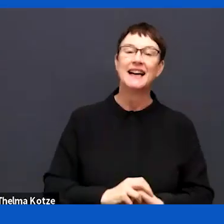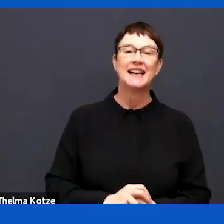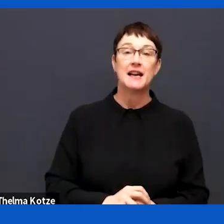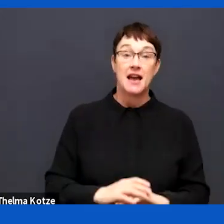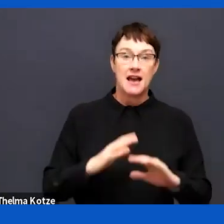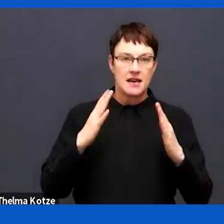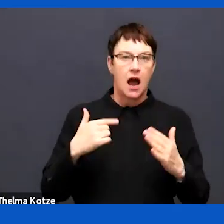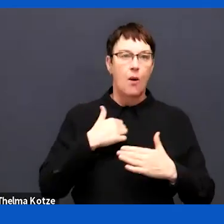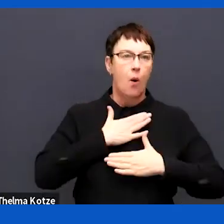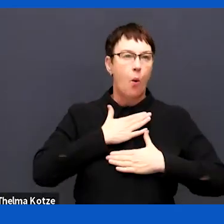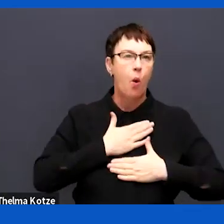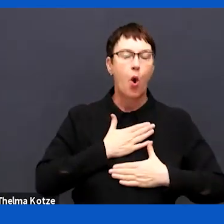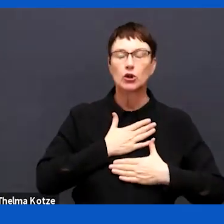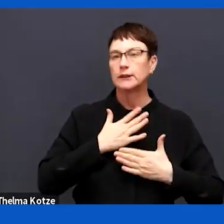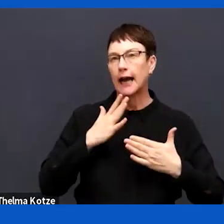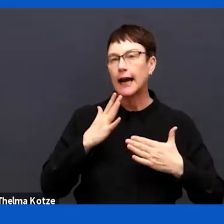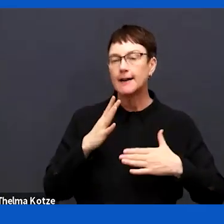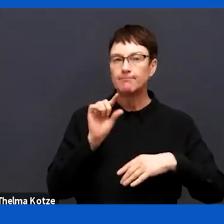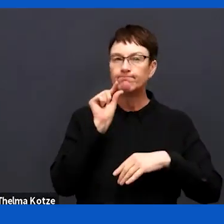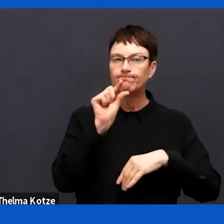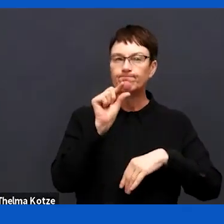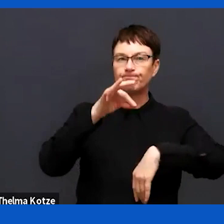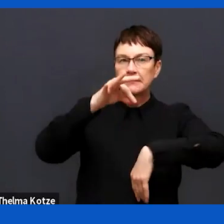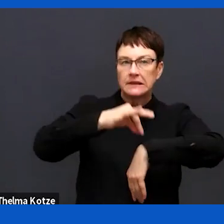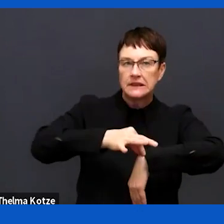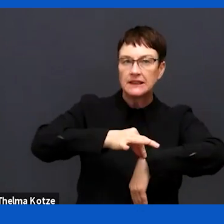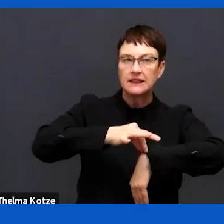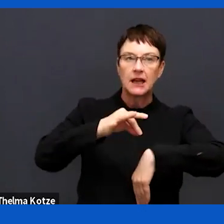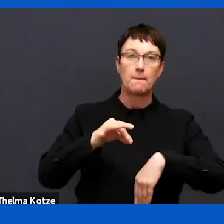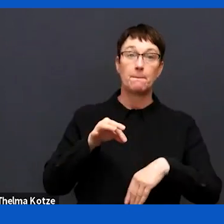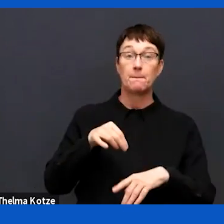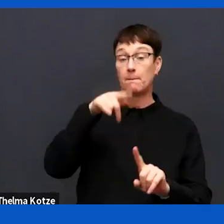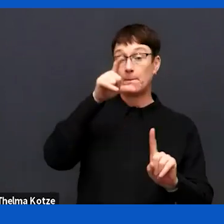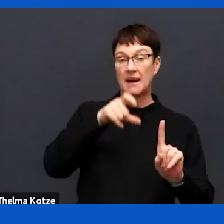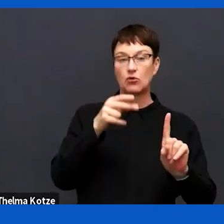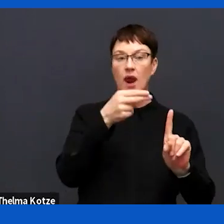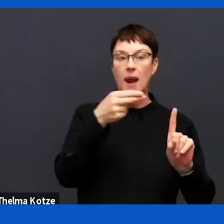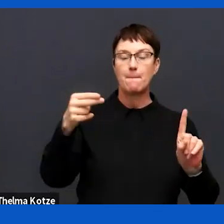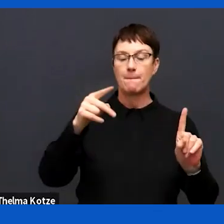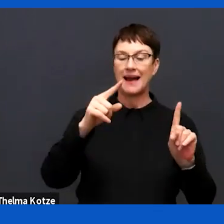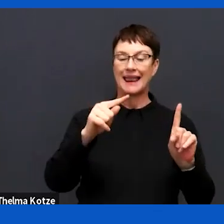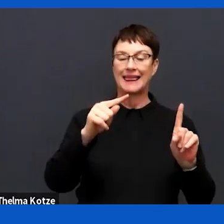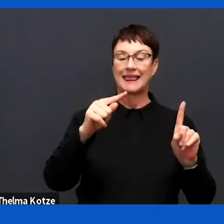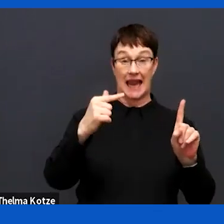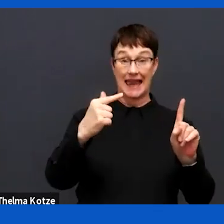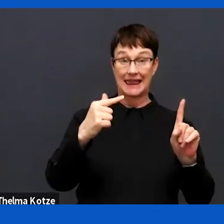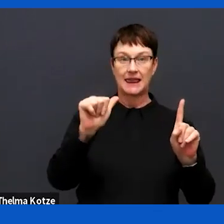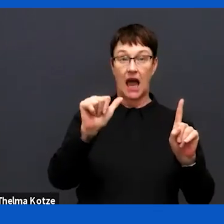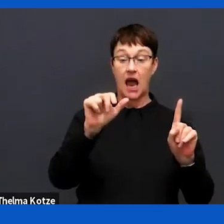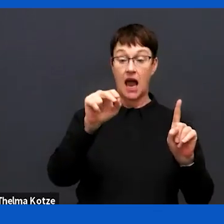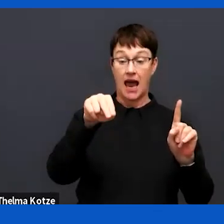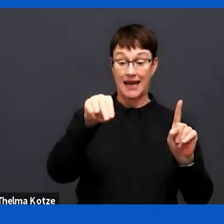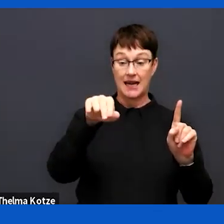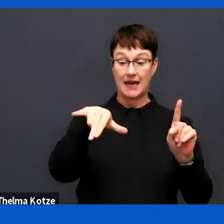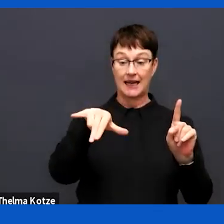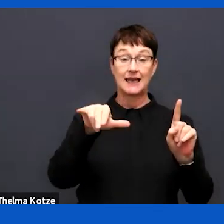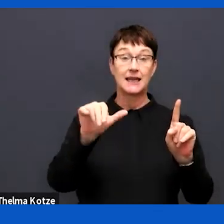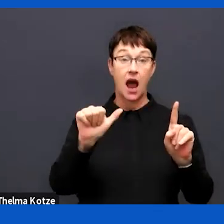European Parliament, she's an ICT accessibility expert. I wanted to make sure that she also got